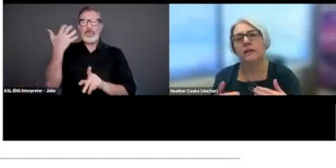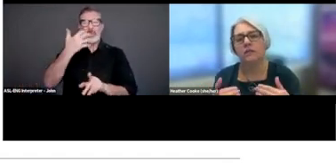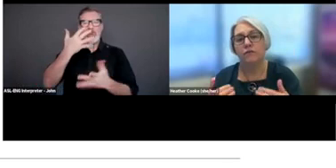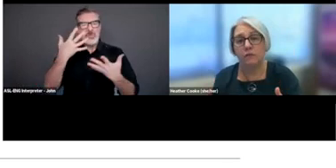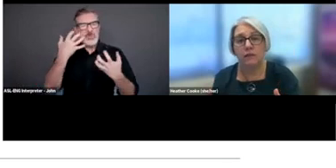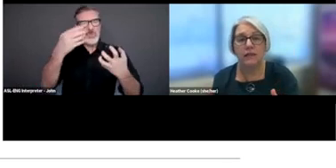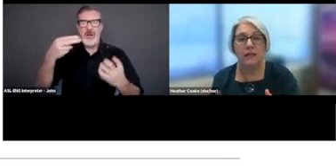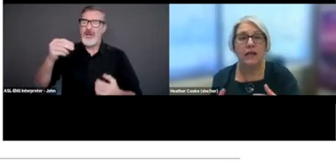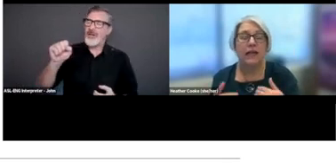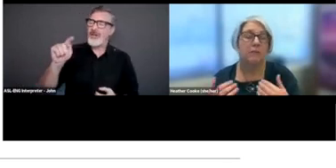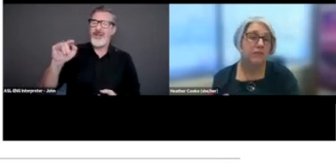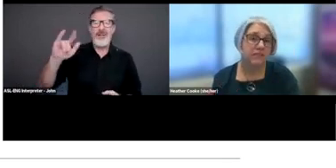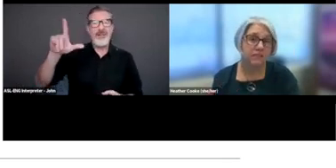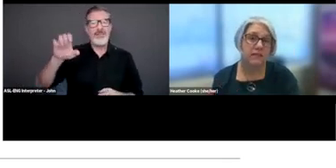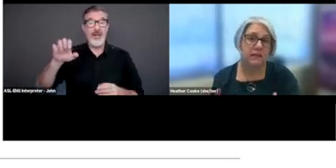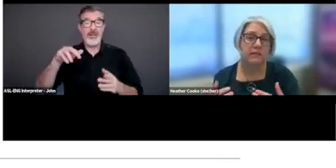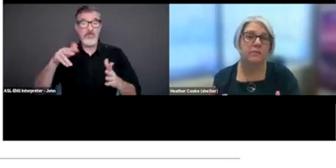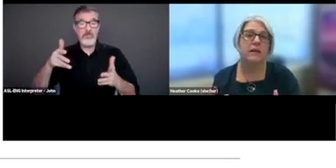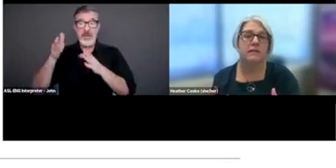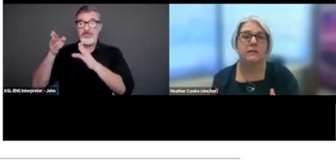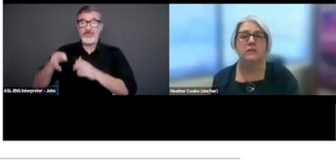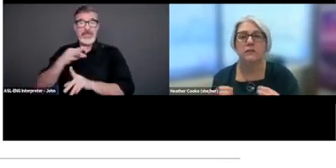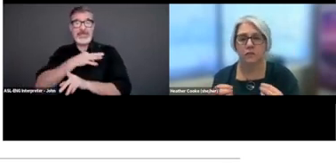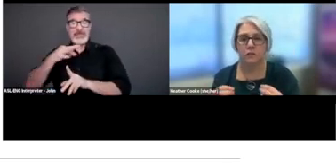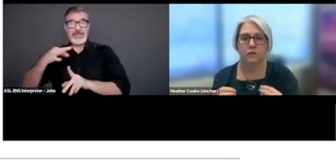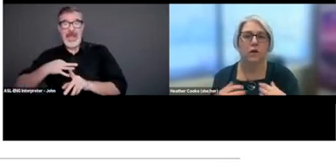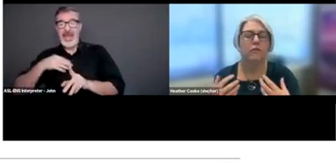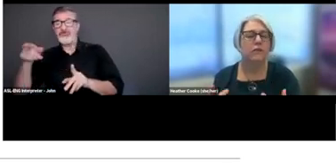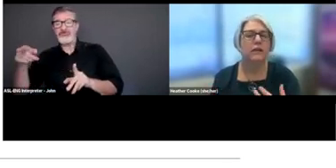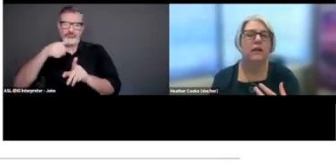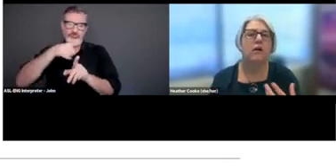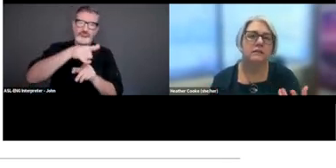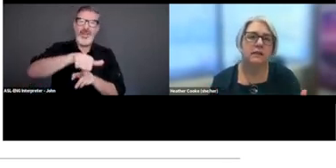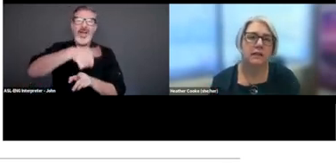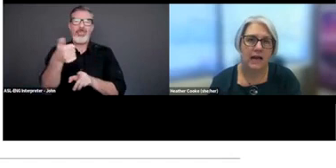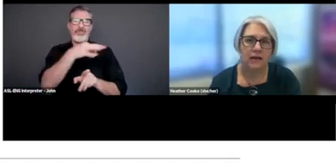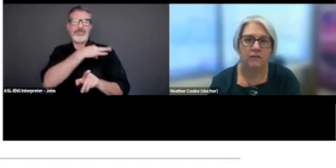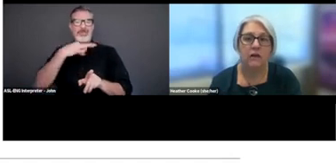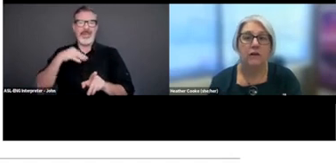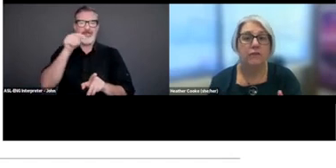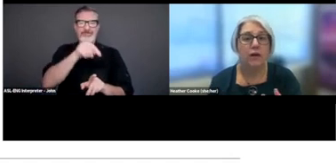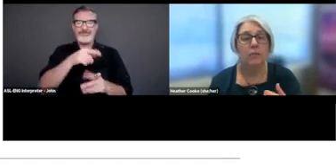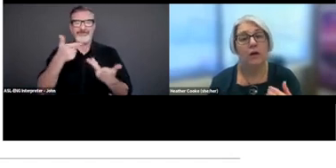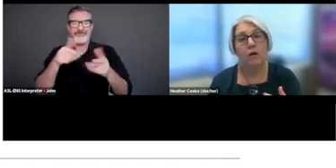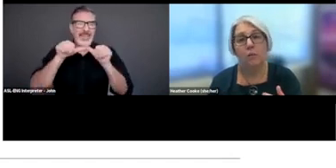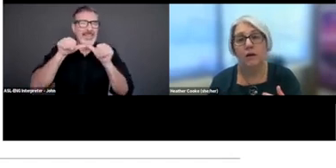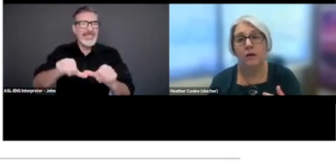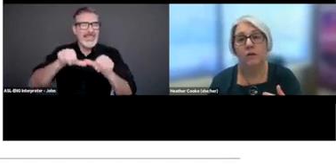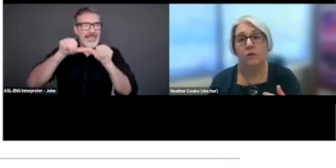relationship in which an employee is frequently and persistently subjected to overtly hostile acts from a